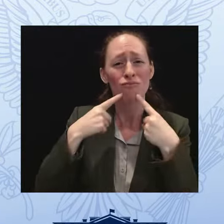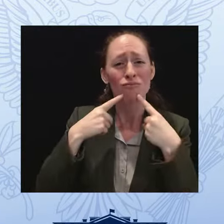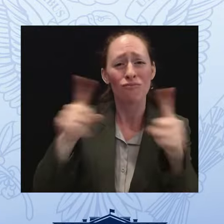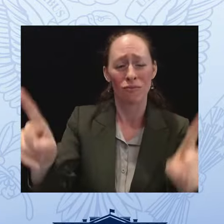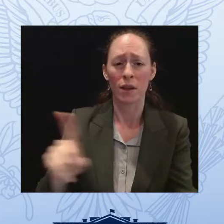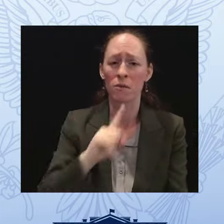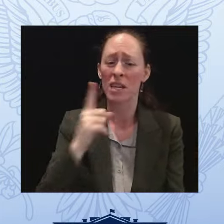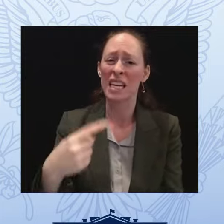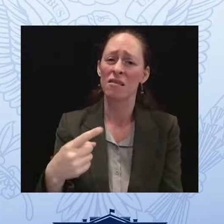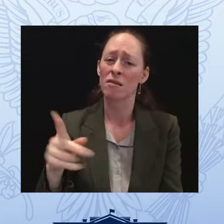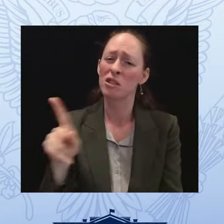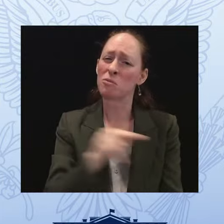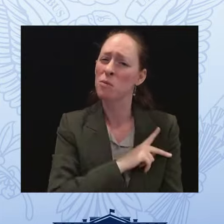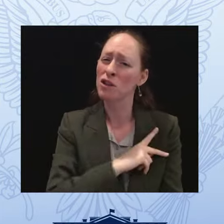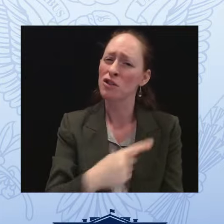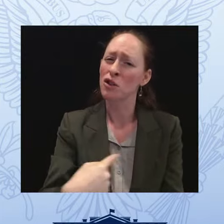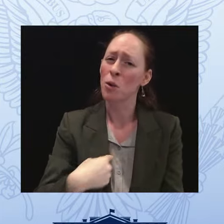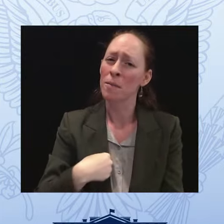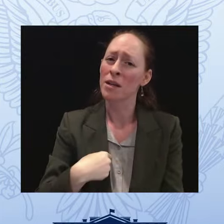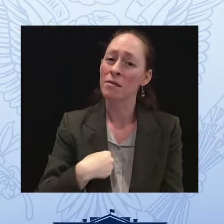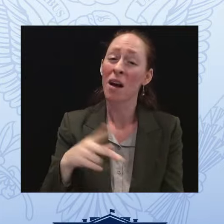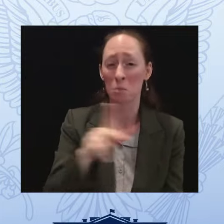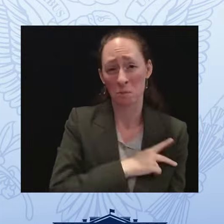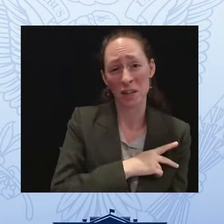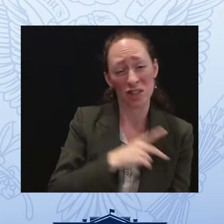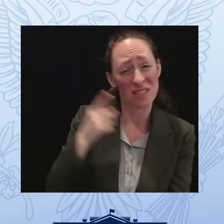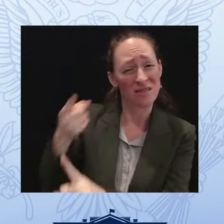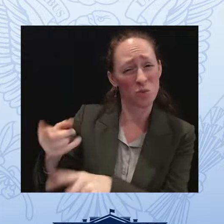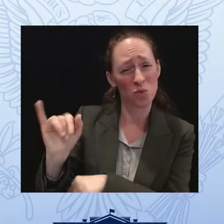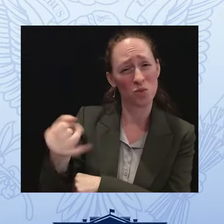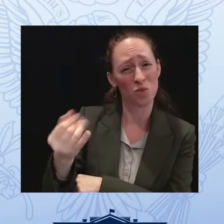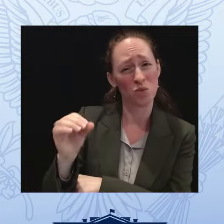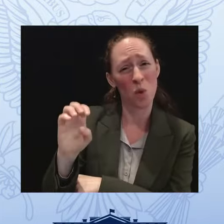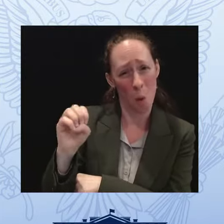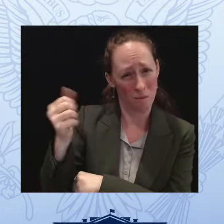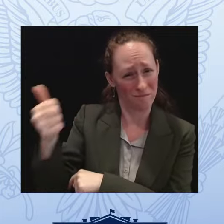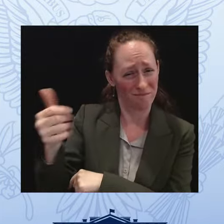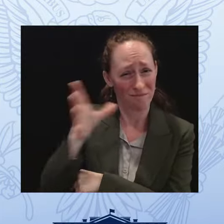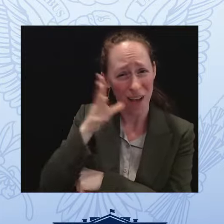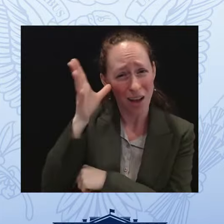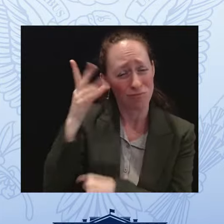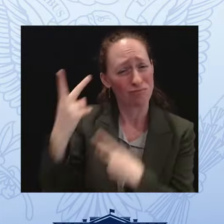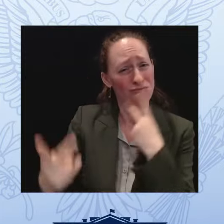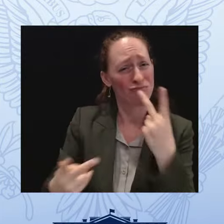And he understands that child care isn't just, you know, this nice way to help families.